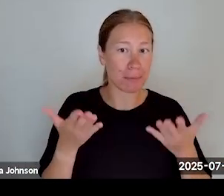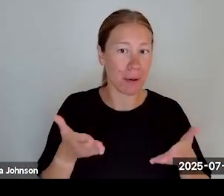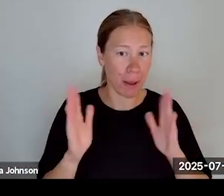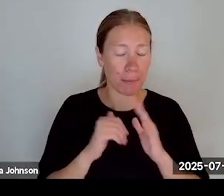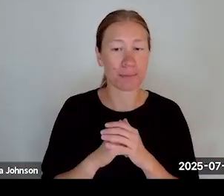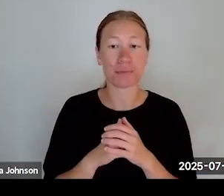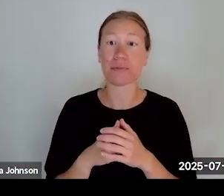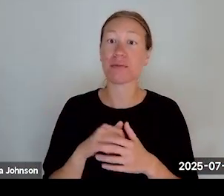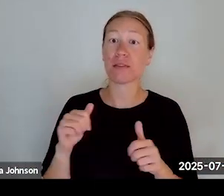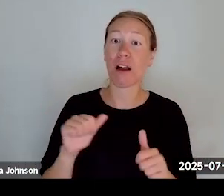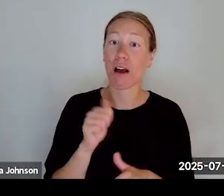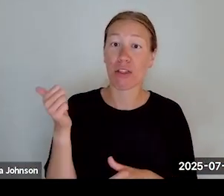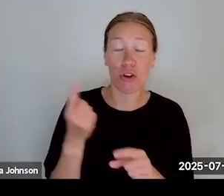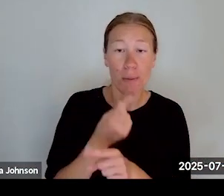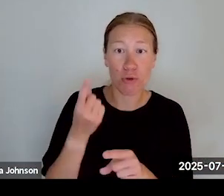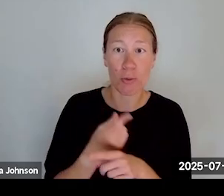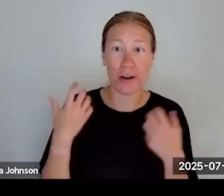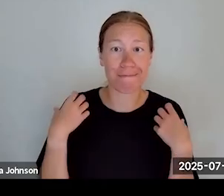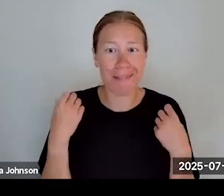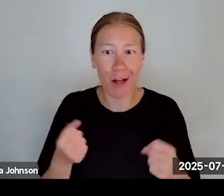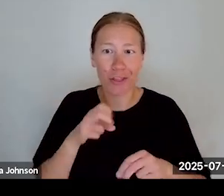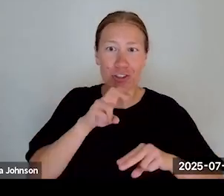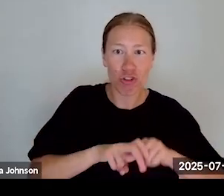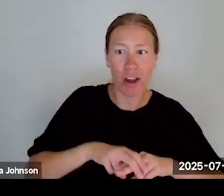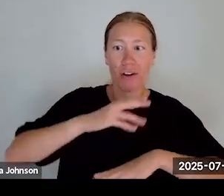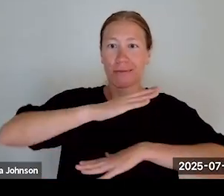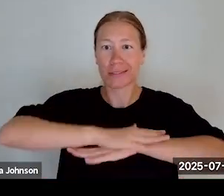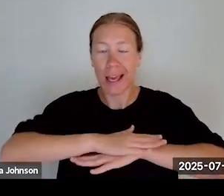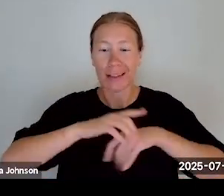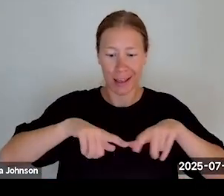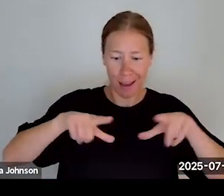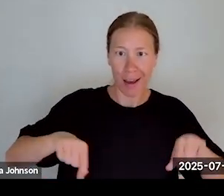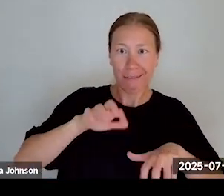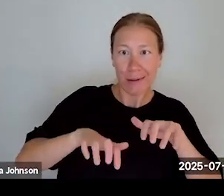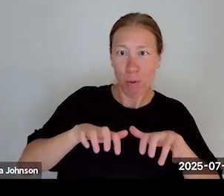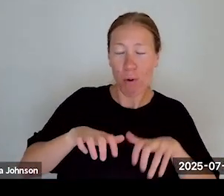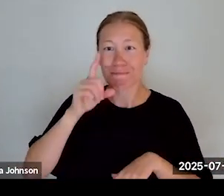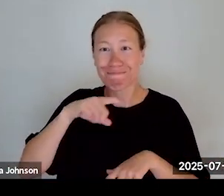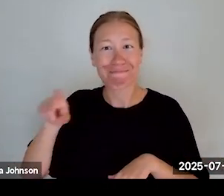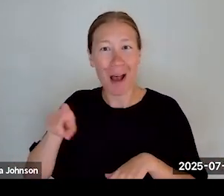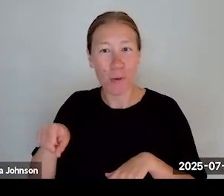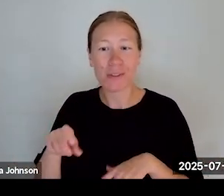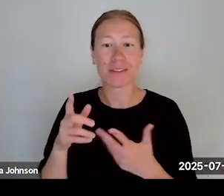can also assist those with limitations of pain and fatigue, as well as the use of reduced or alternative lighting,